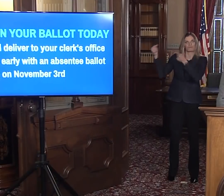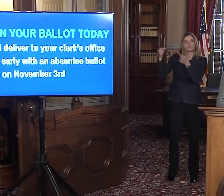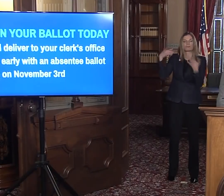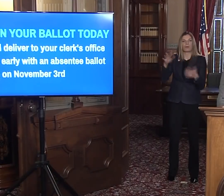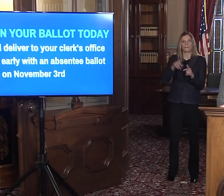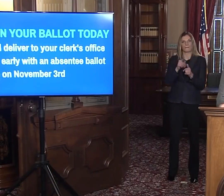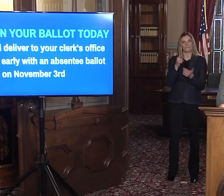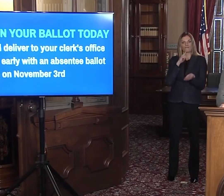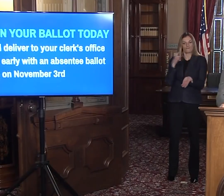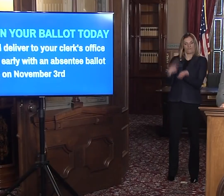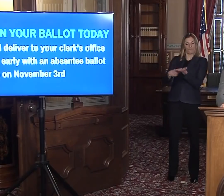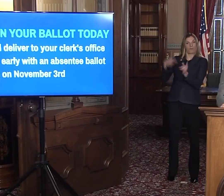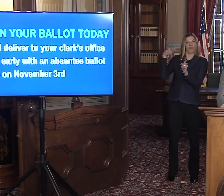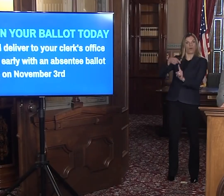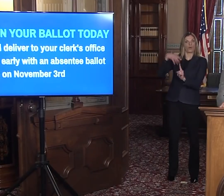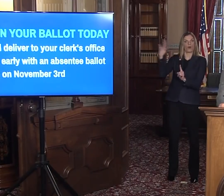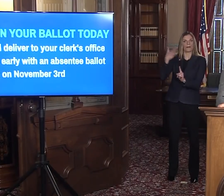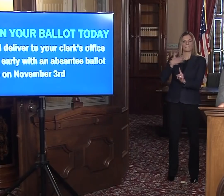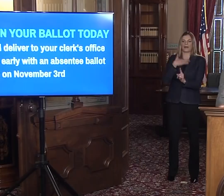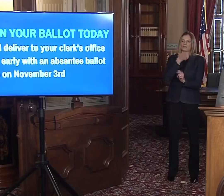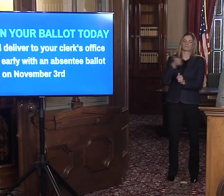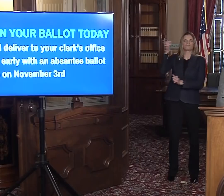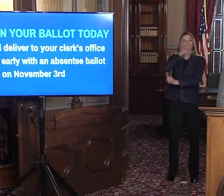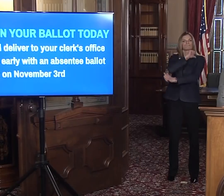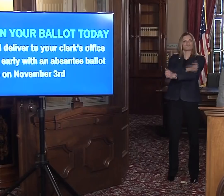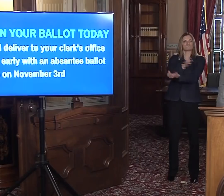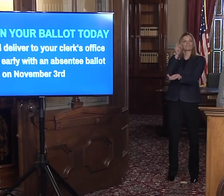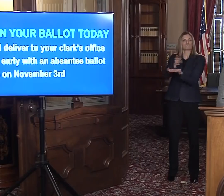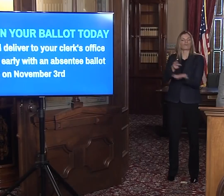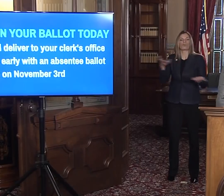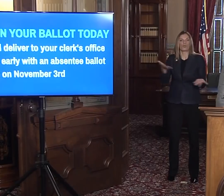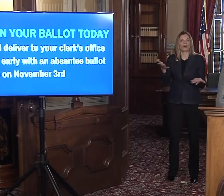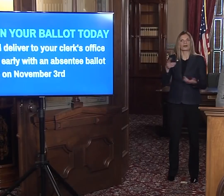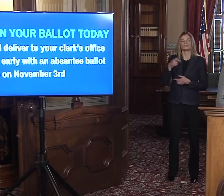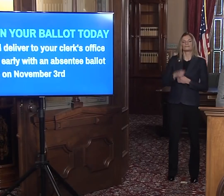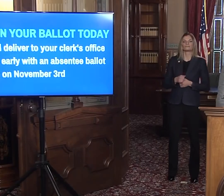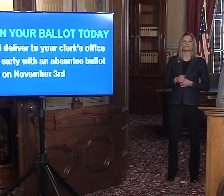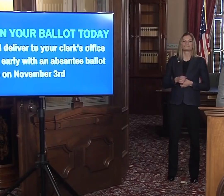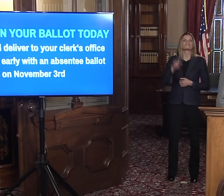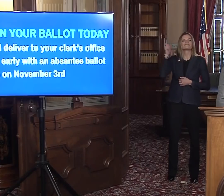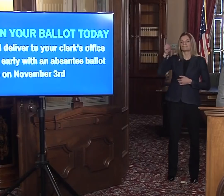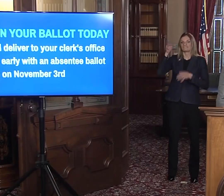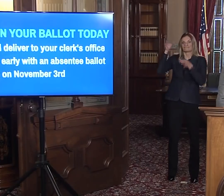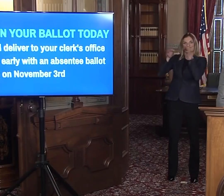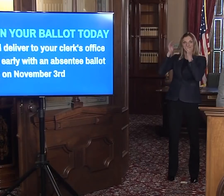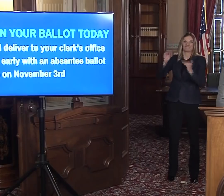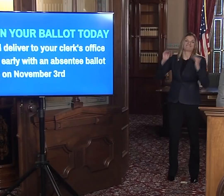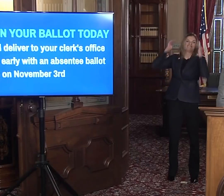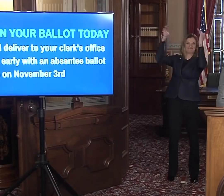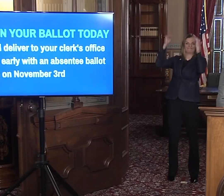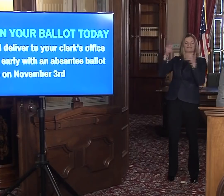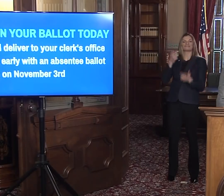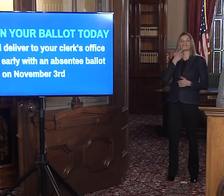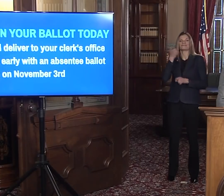ENCOURAGE YOU TO DO SO. THREE WEEKS AGO, THE MICHIGAN